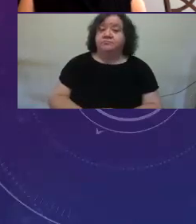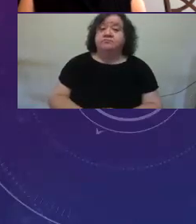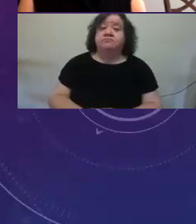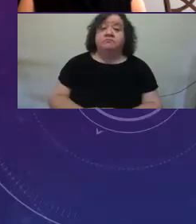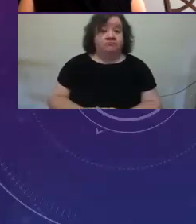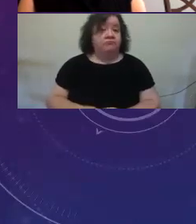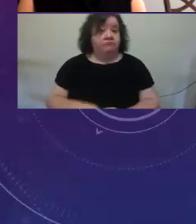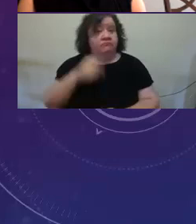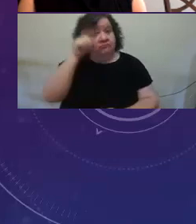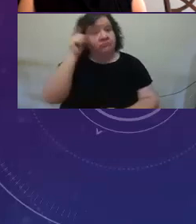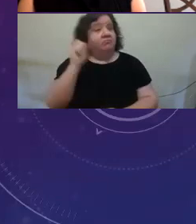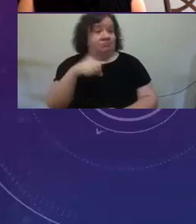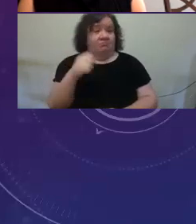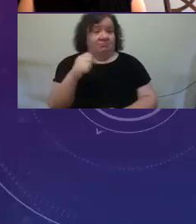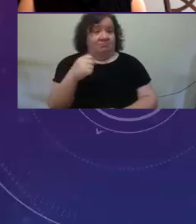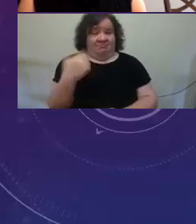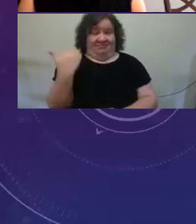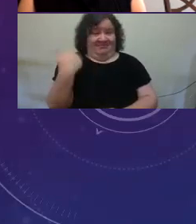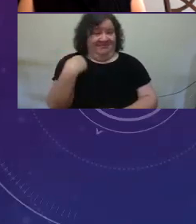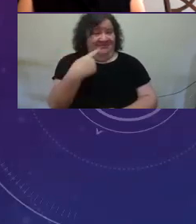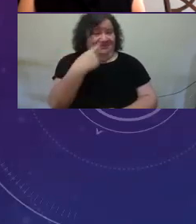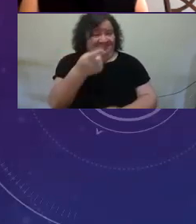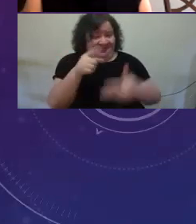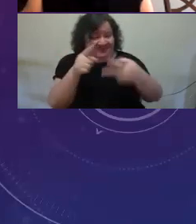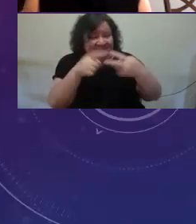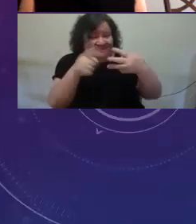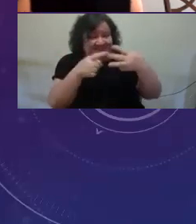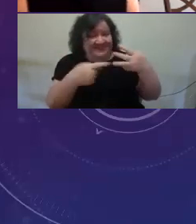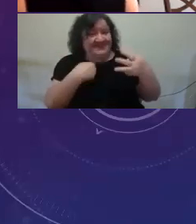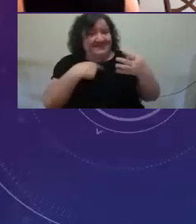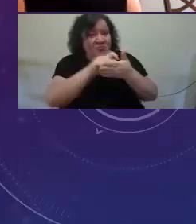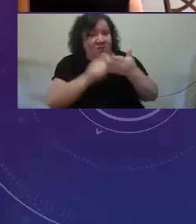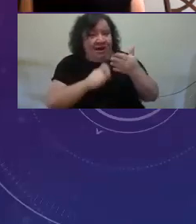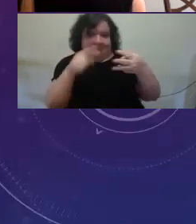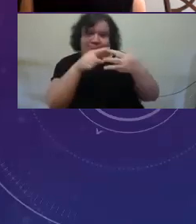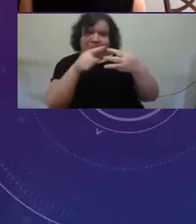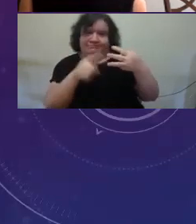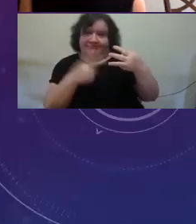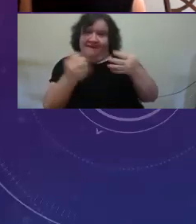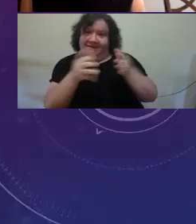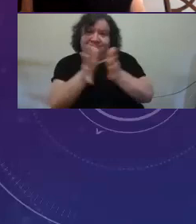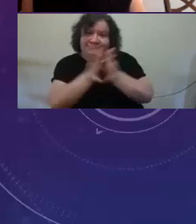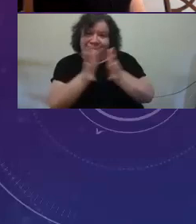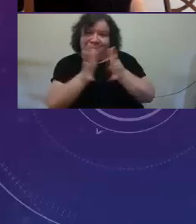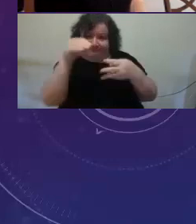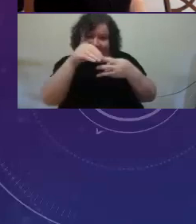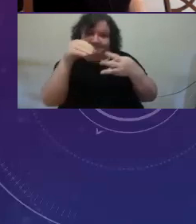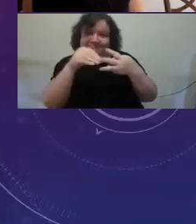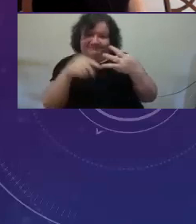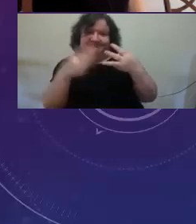I just need the slide went backwards but yes on this next question thank you this